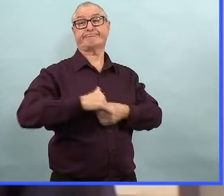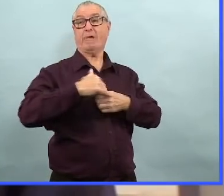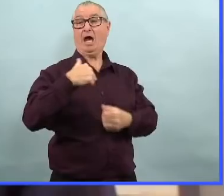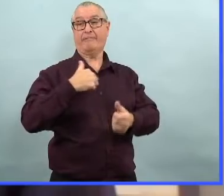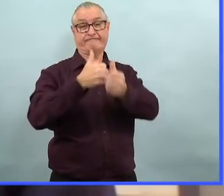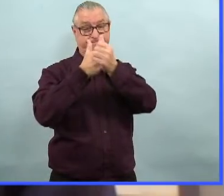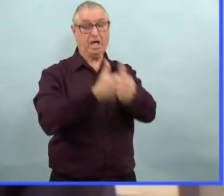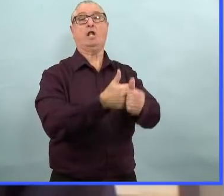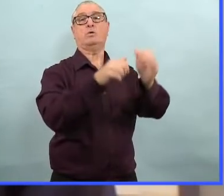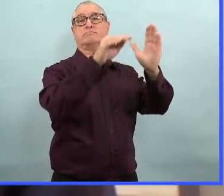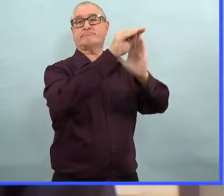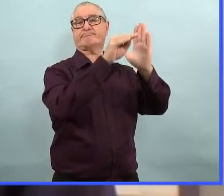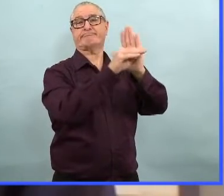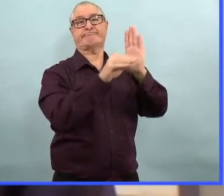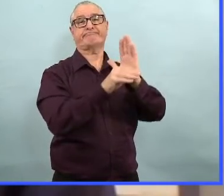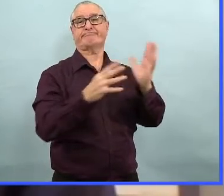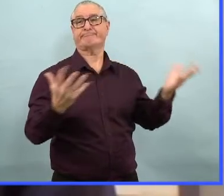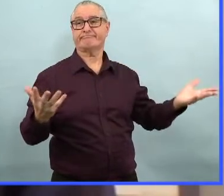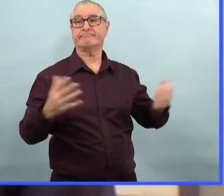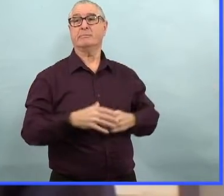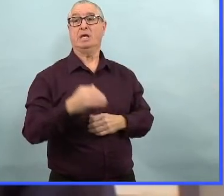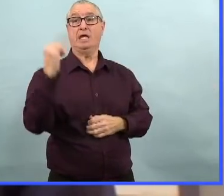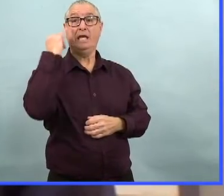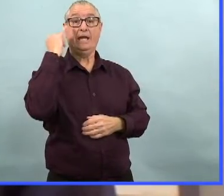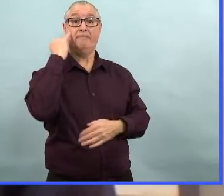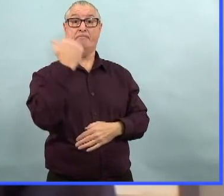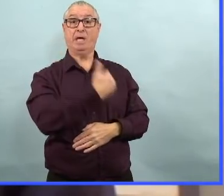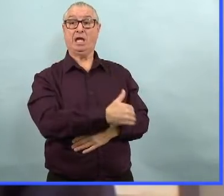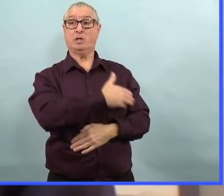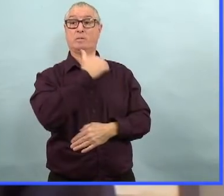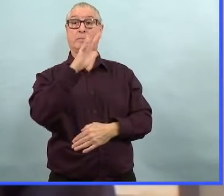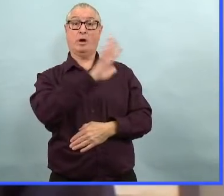manitobans follow all the things that are outlined in those restrictions we're going to decrease the